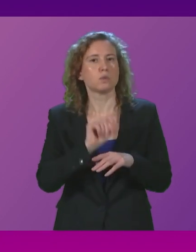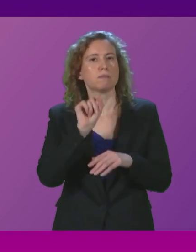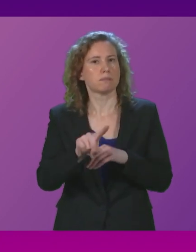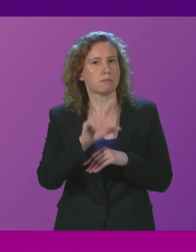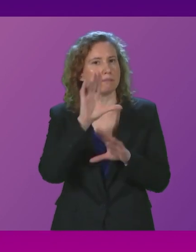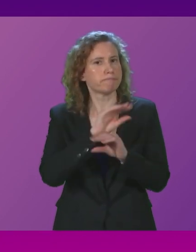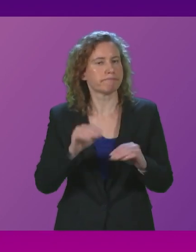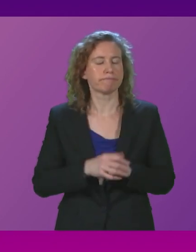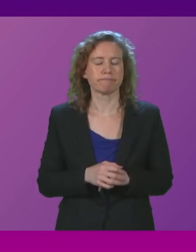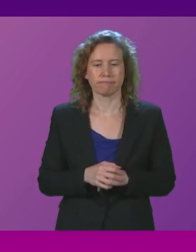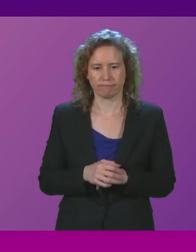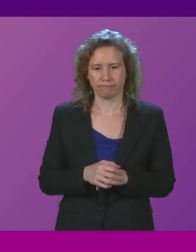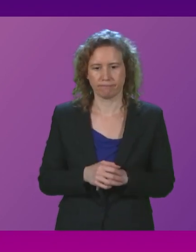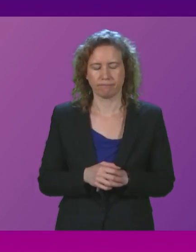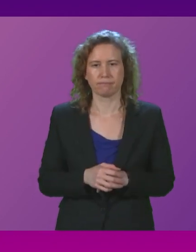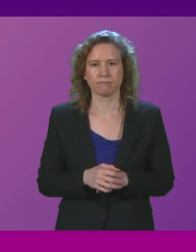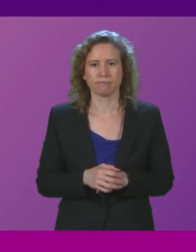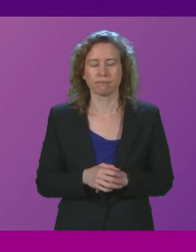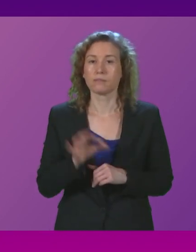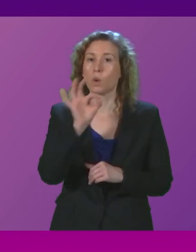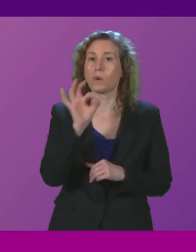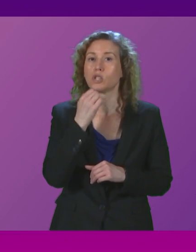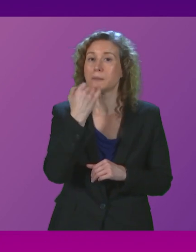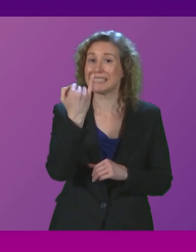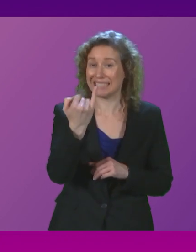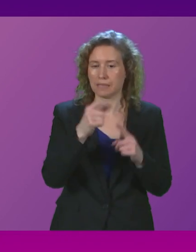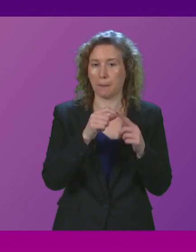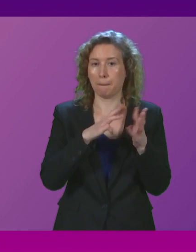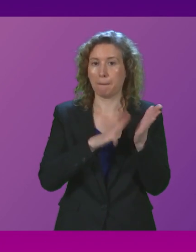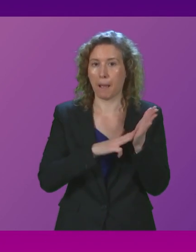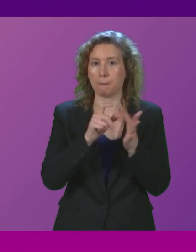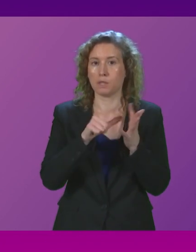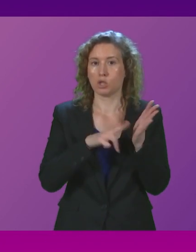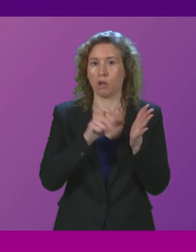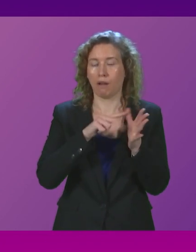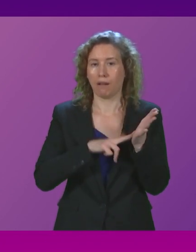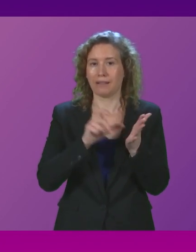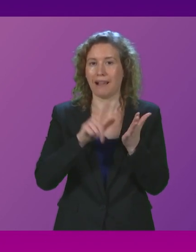member as soon as possible.